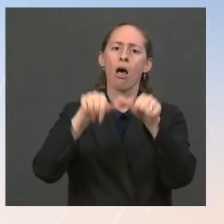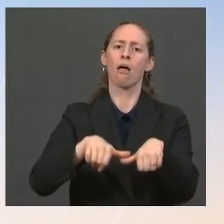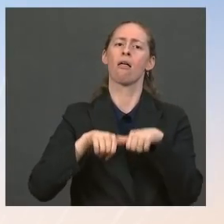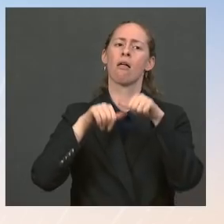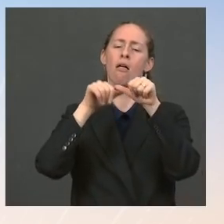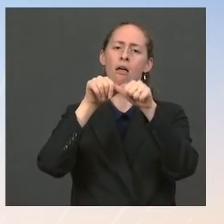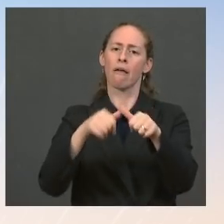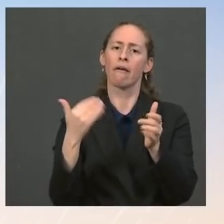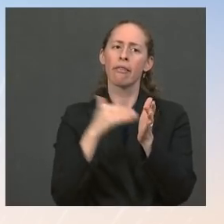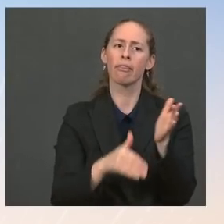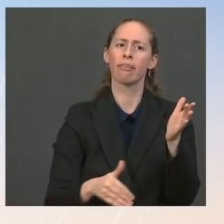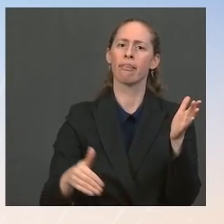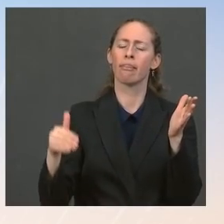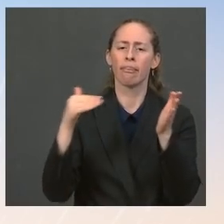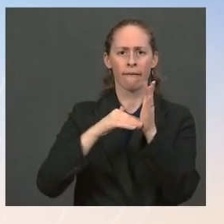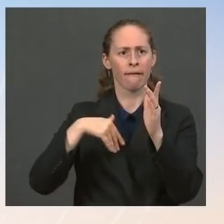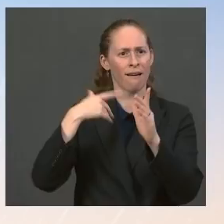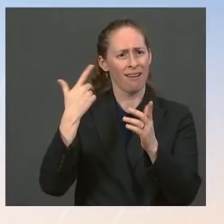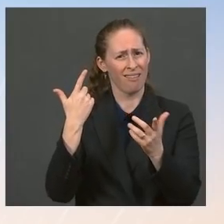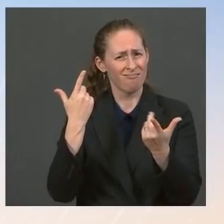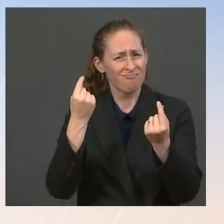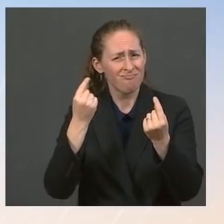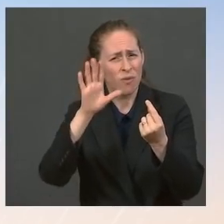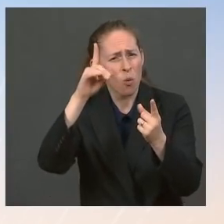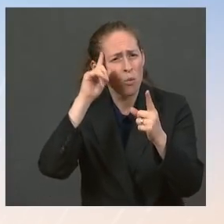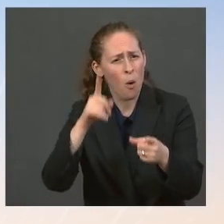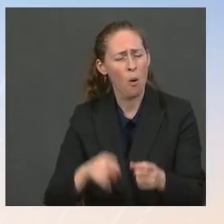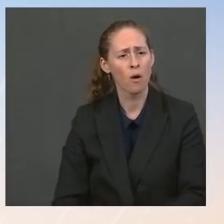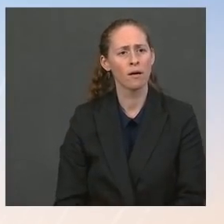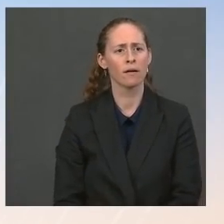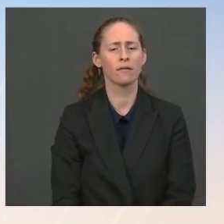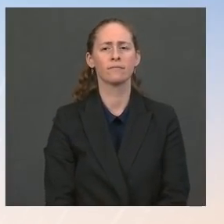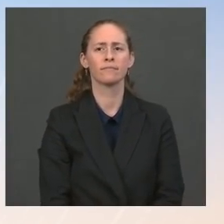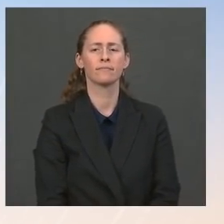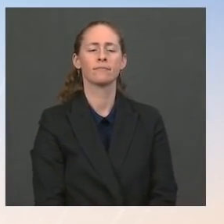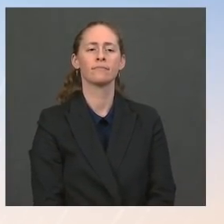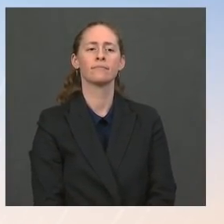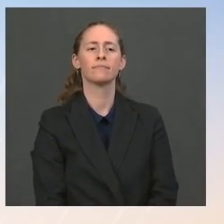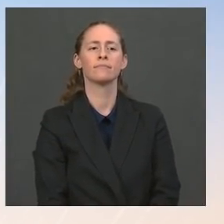Secretary Mayorkas: Well, look, you mentioned FEMA. So two points, if I may.